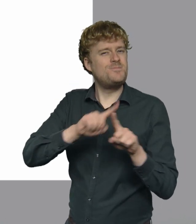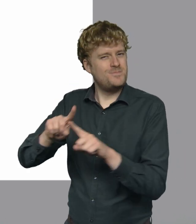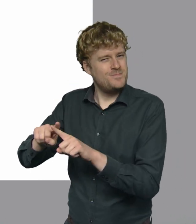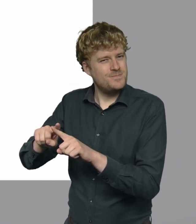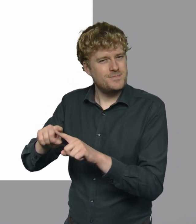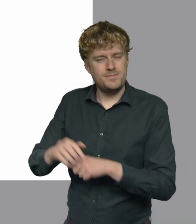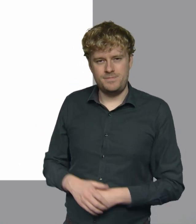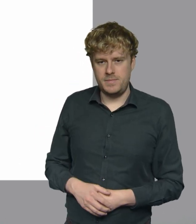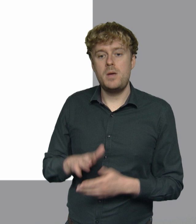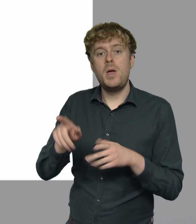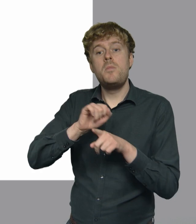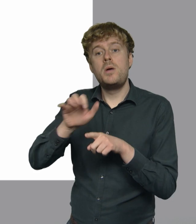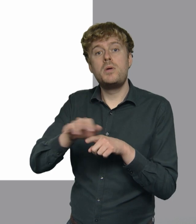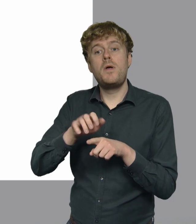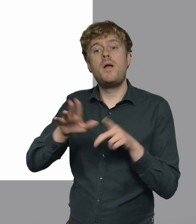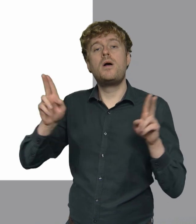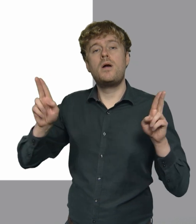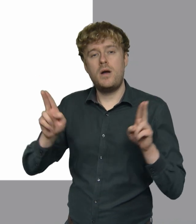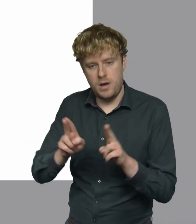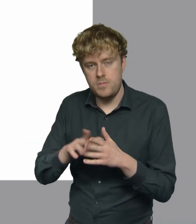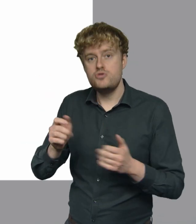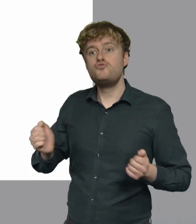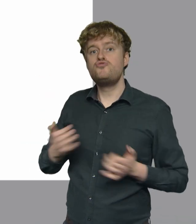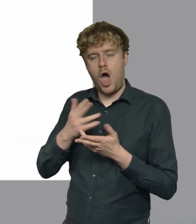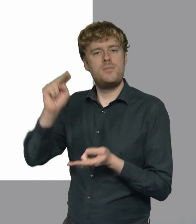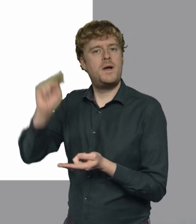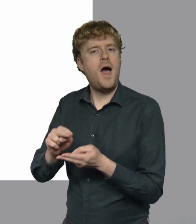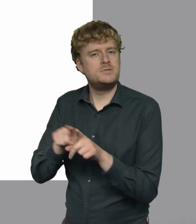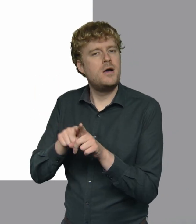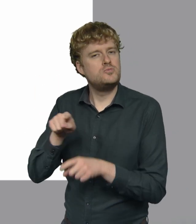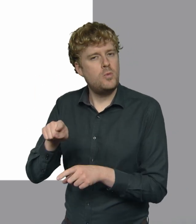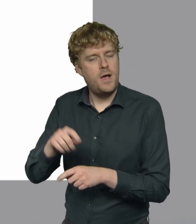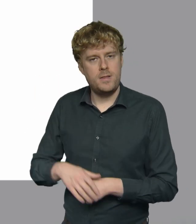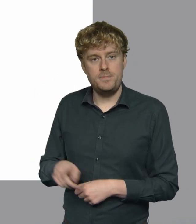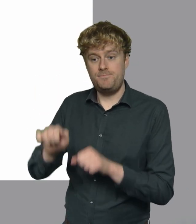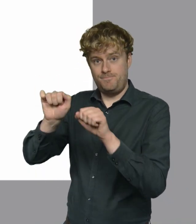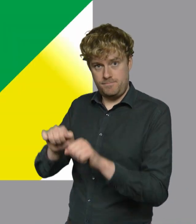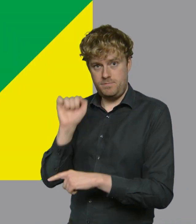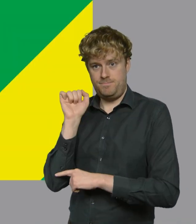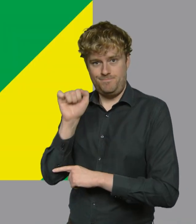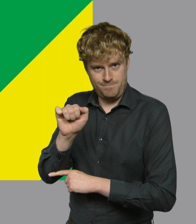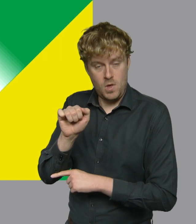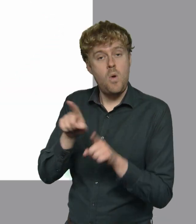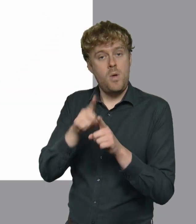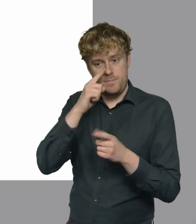to reduce the amount of bleeding and slow down the effects of shock. Help the casualty to sit up and assist them to lie on the floor.